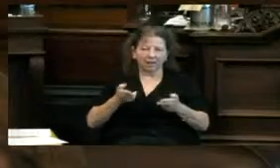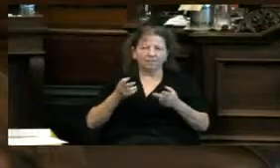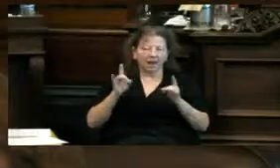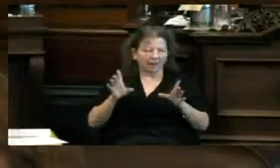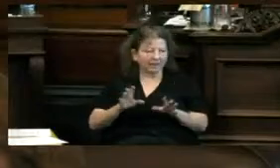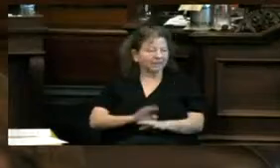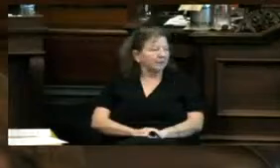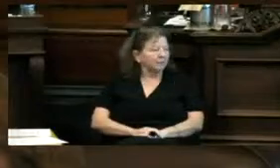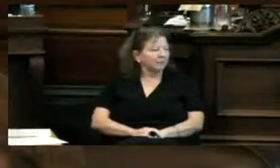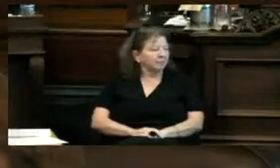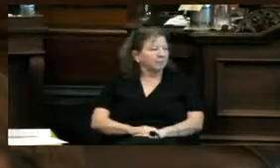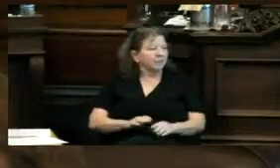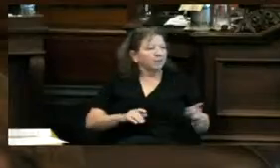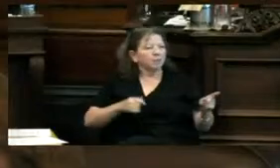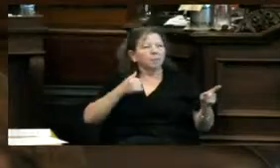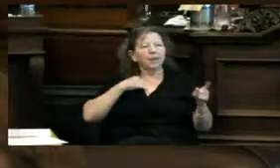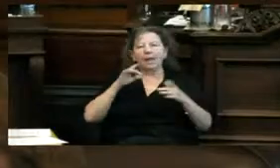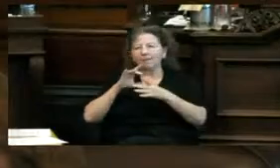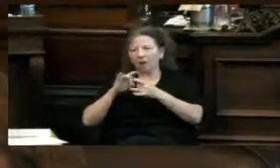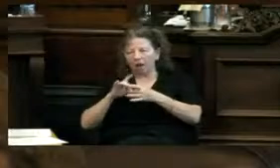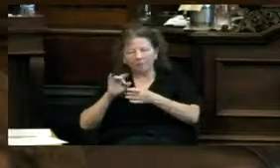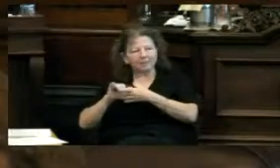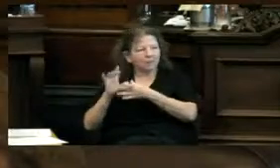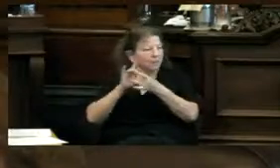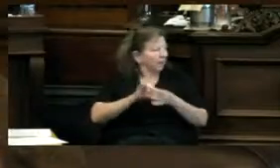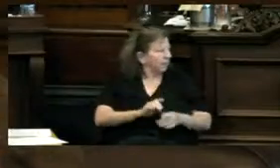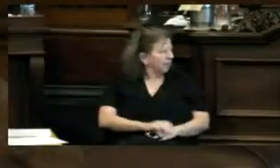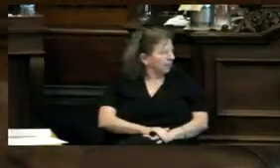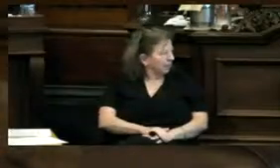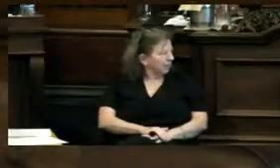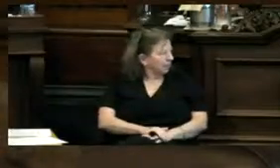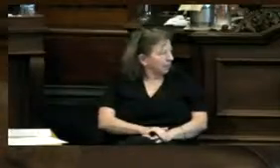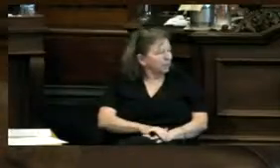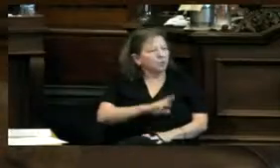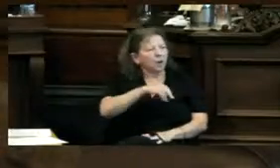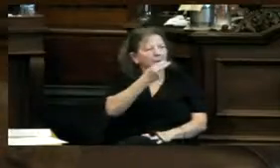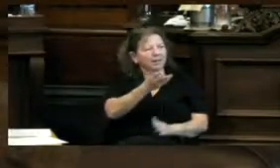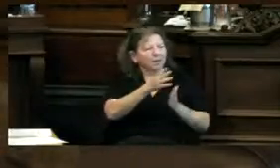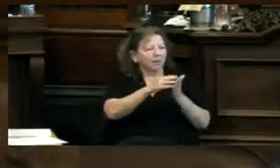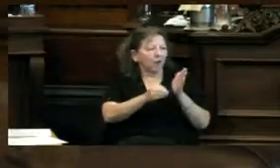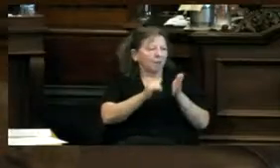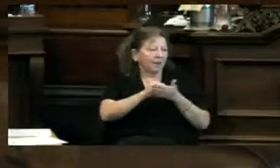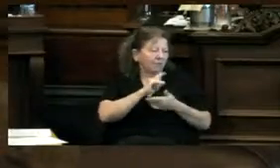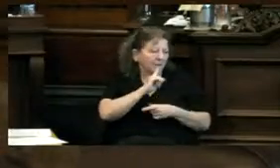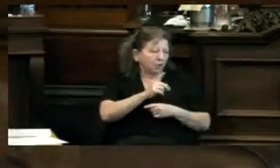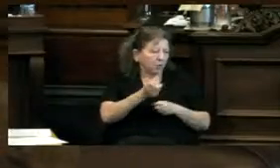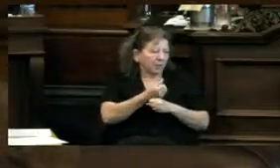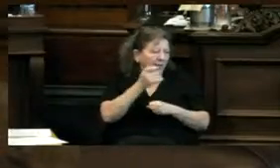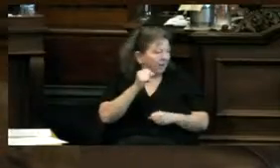Instagram page, and I'll send it to you personally, but at it's a highlight video and at the end